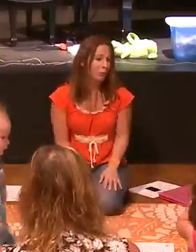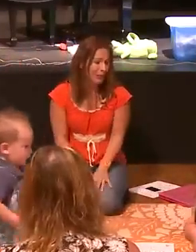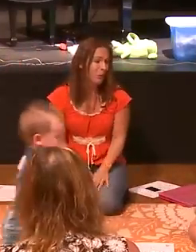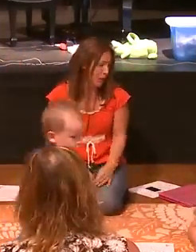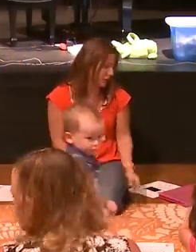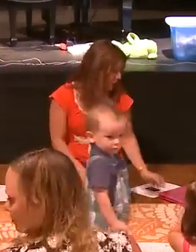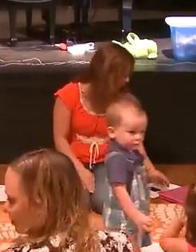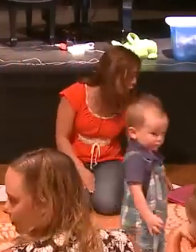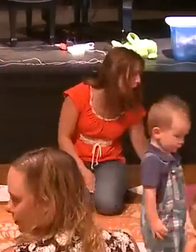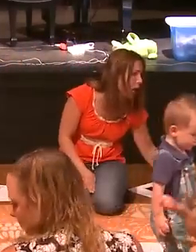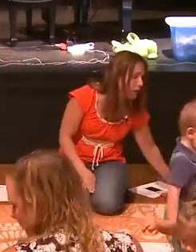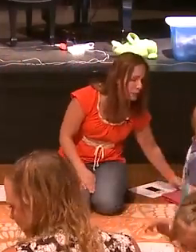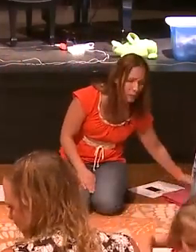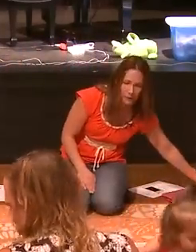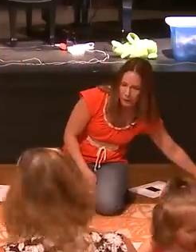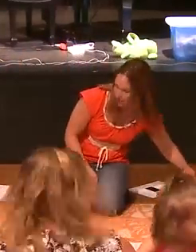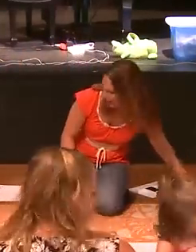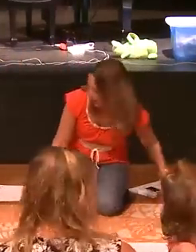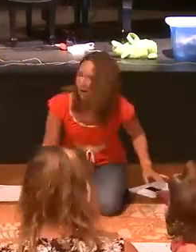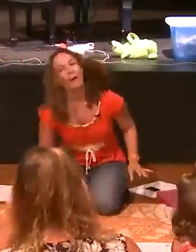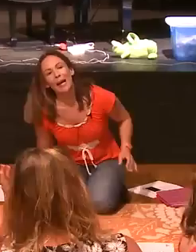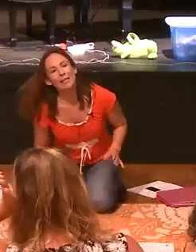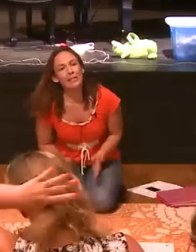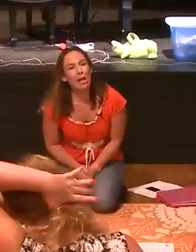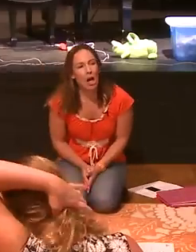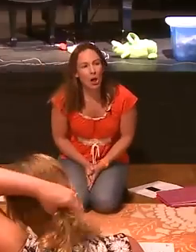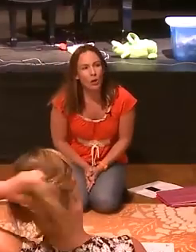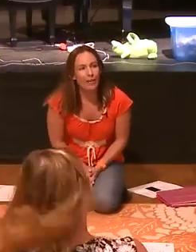Peter really wanted to eat that crayon. It was really good.